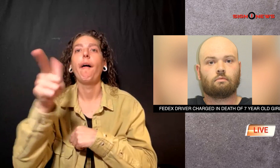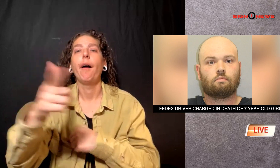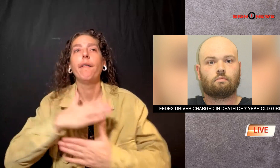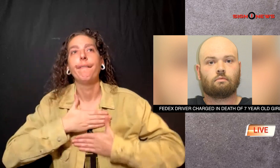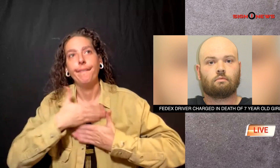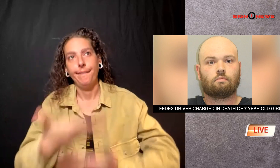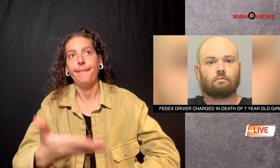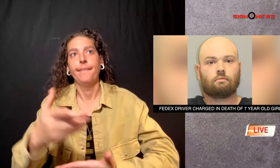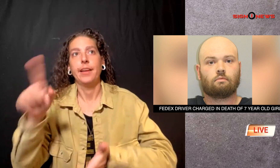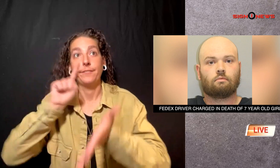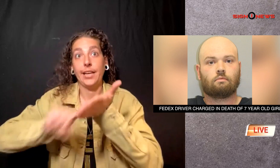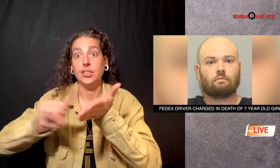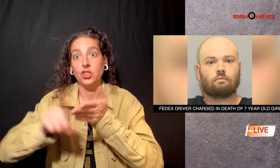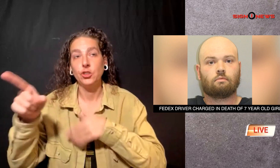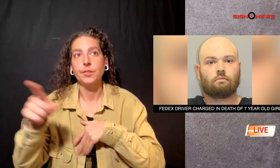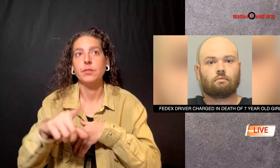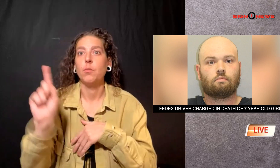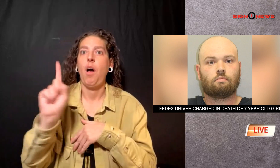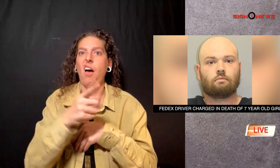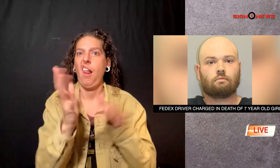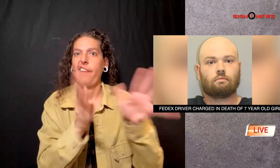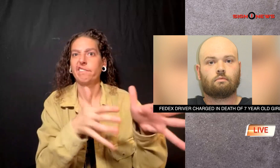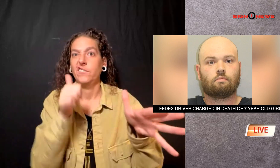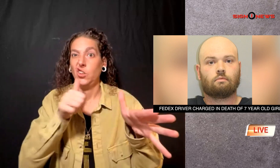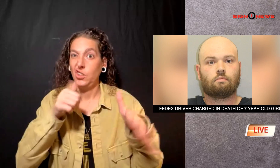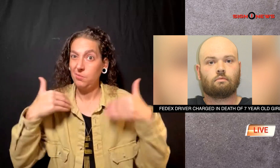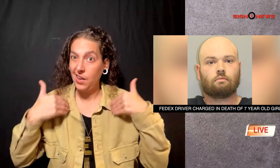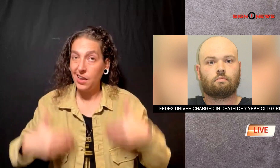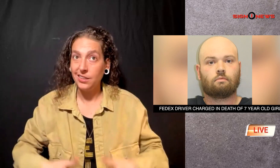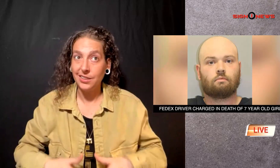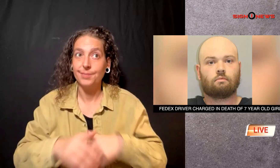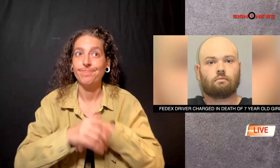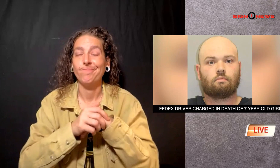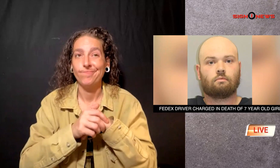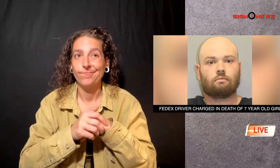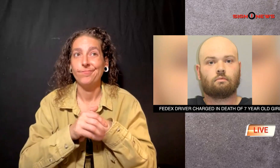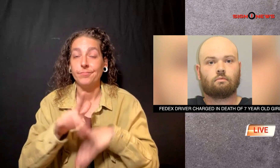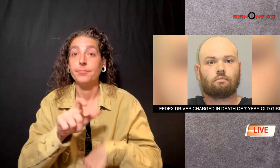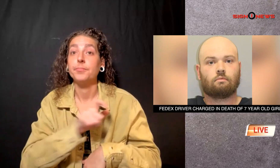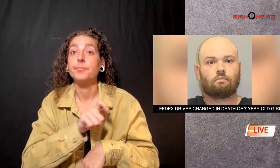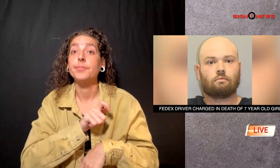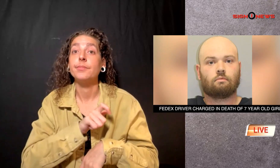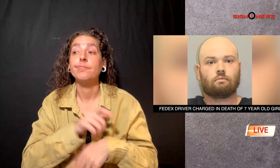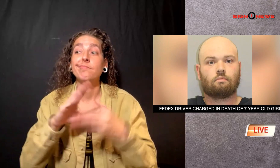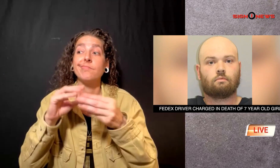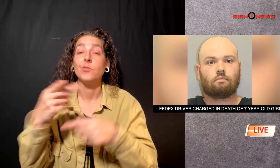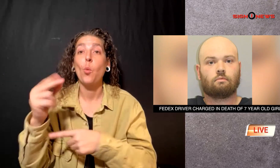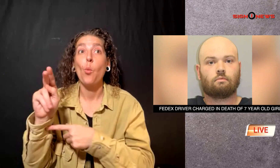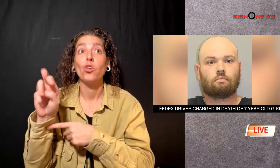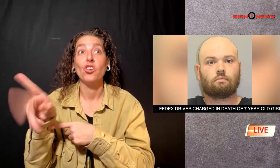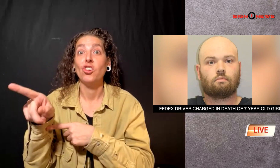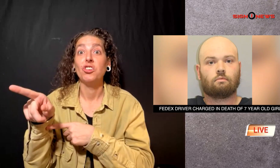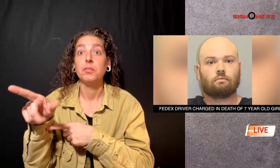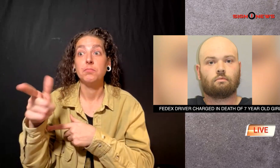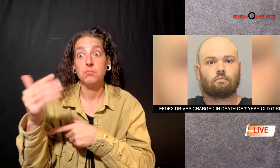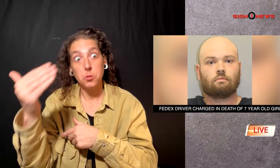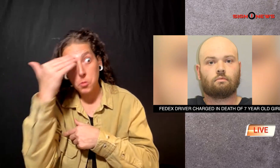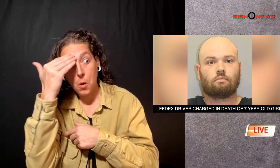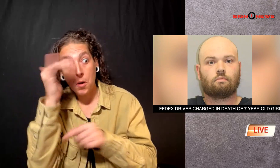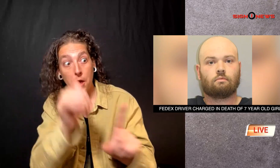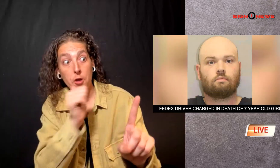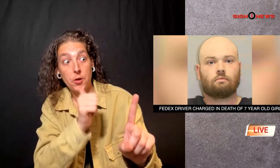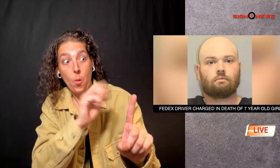told investigators where he left the girl's body police say Horner did not know Athena